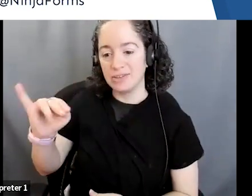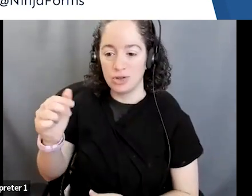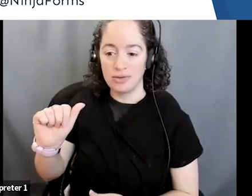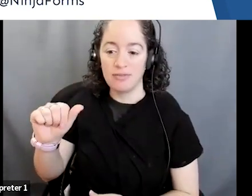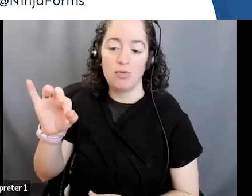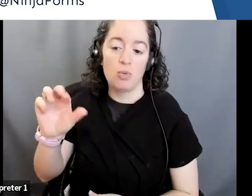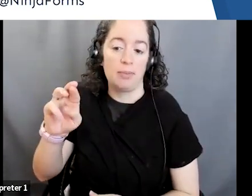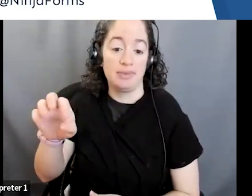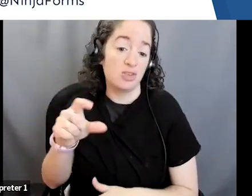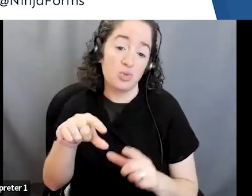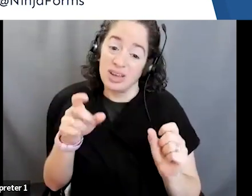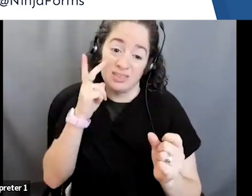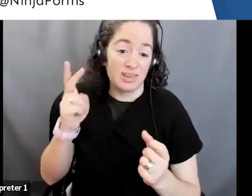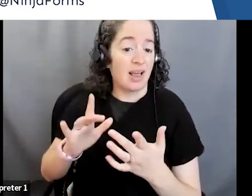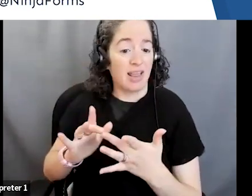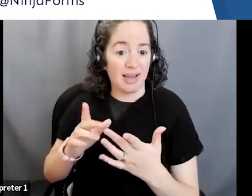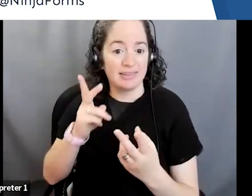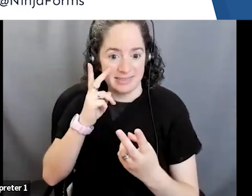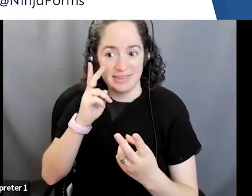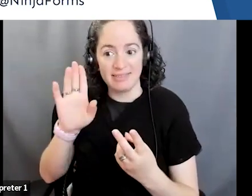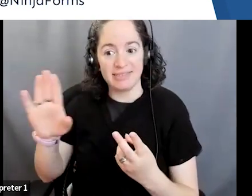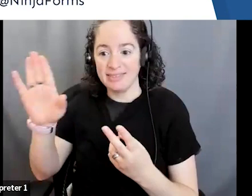We always encourage people to say thank you to them.